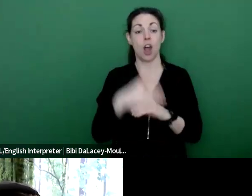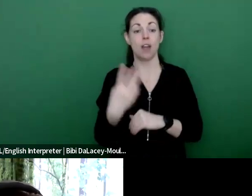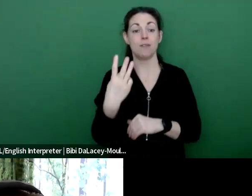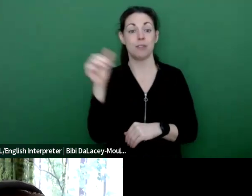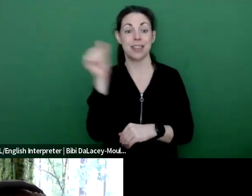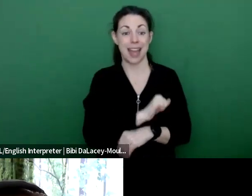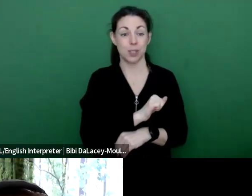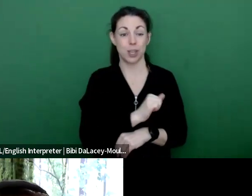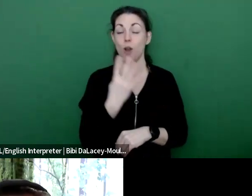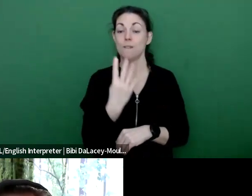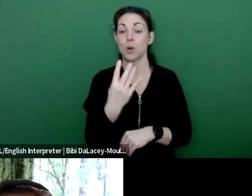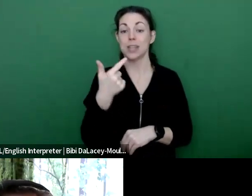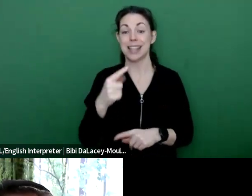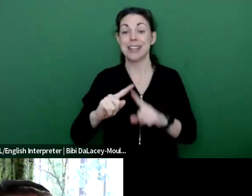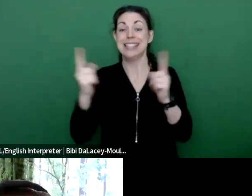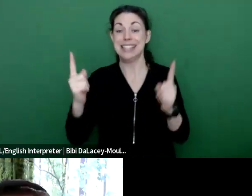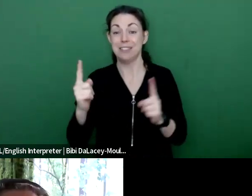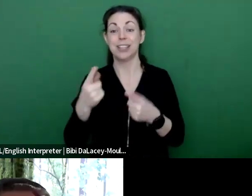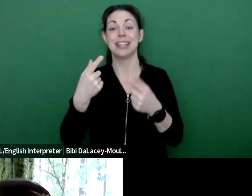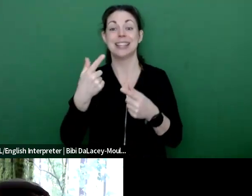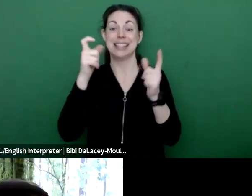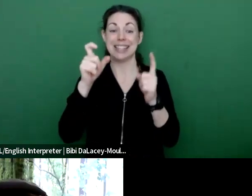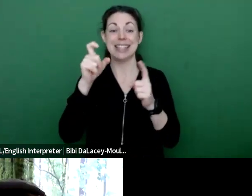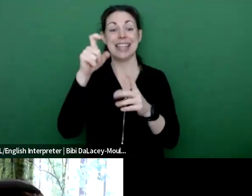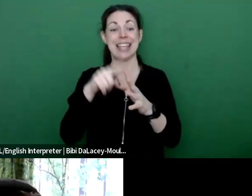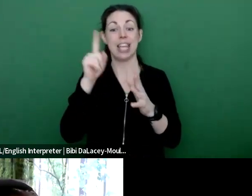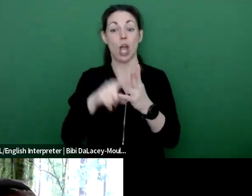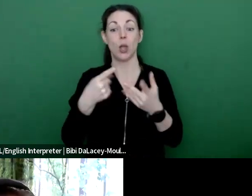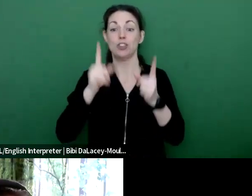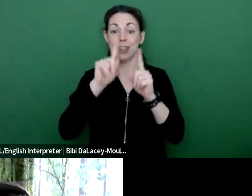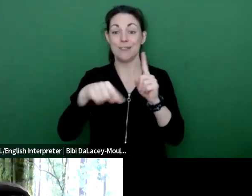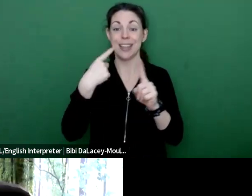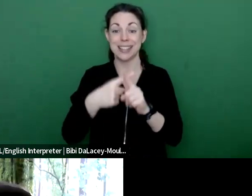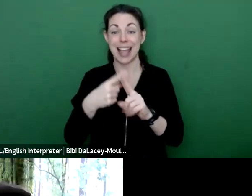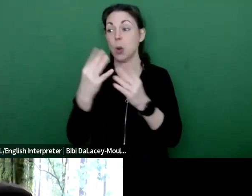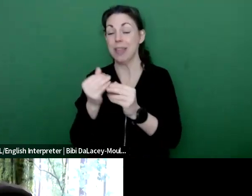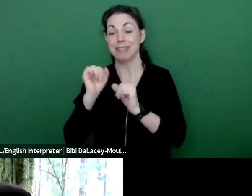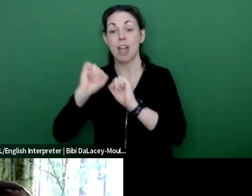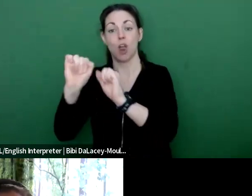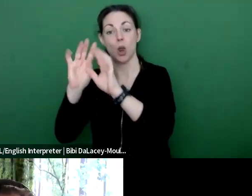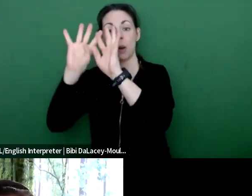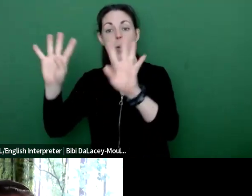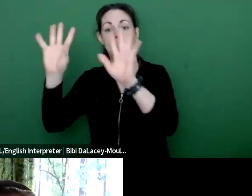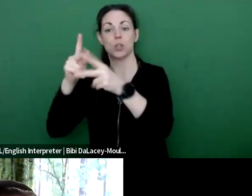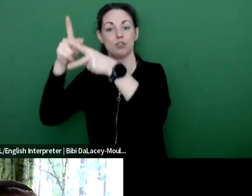and 250 trustees. So, completely different to working for single charities, but brilliant because we've got